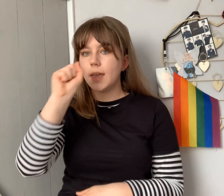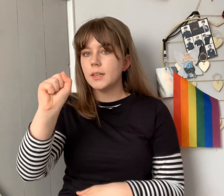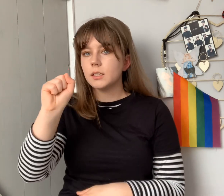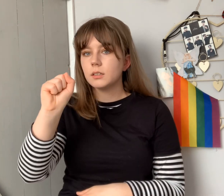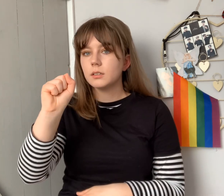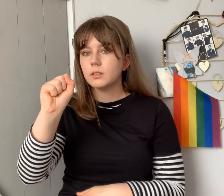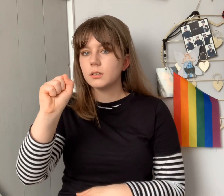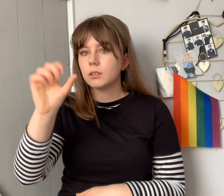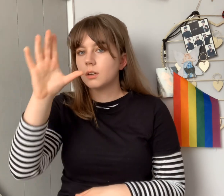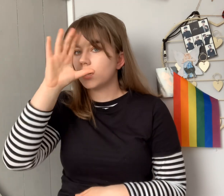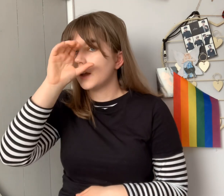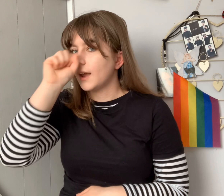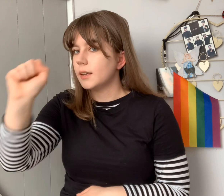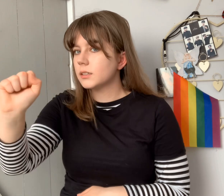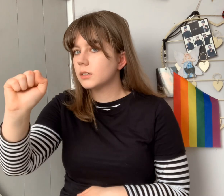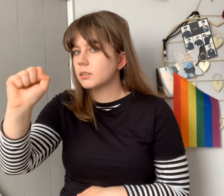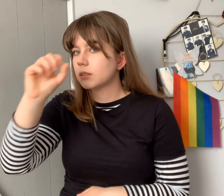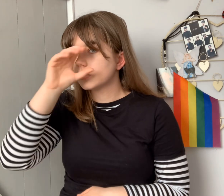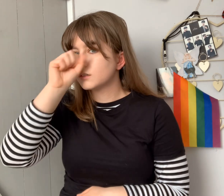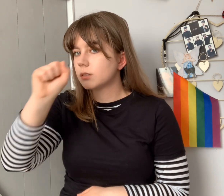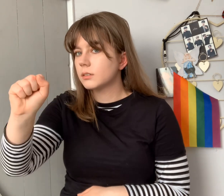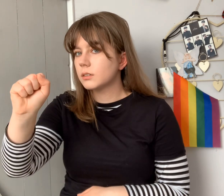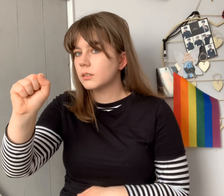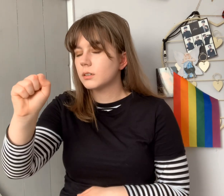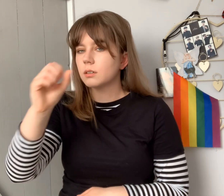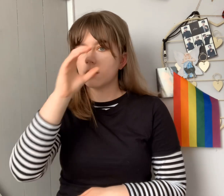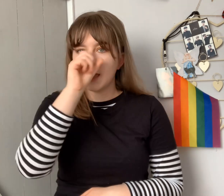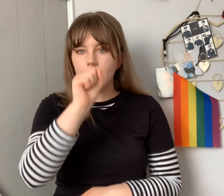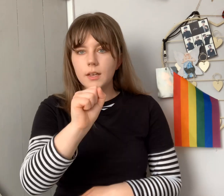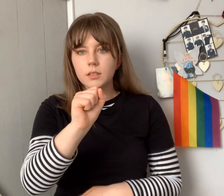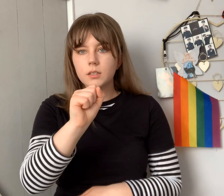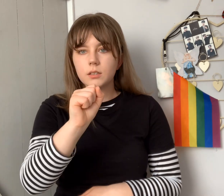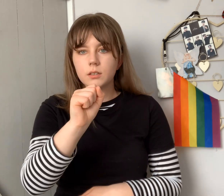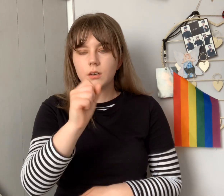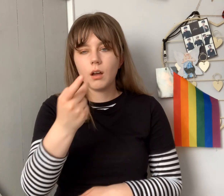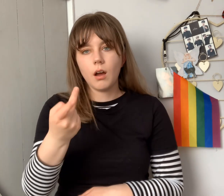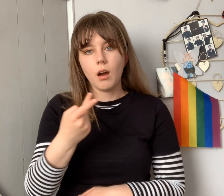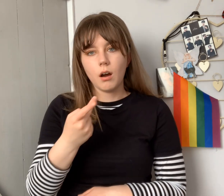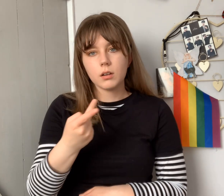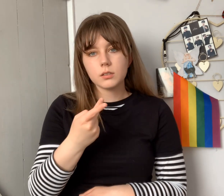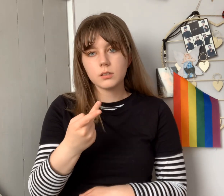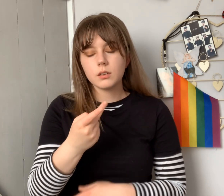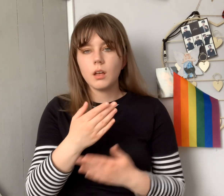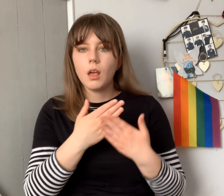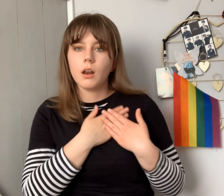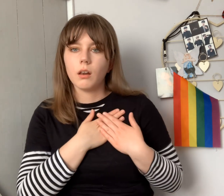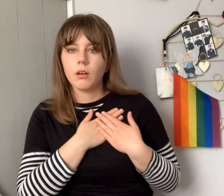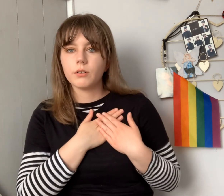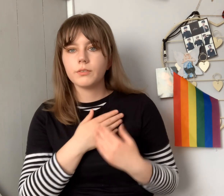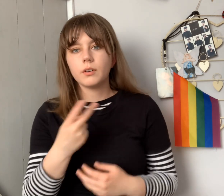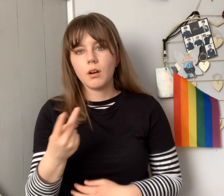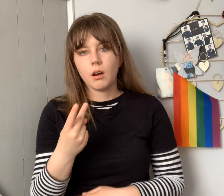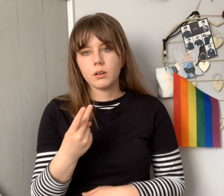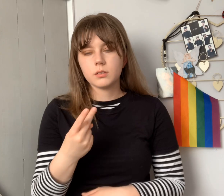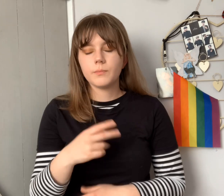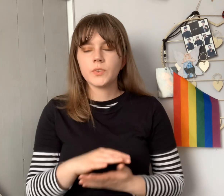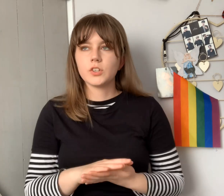"Hate" "Hate us, love us"